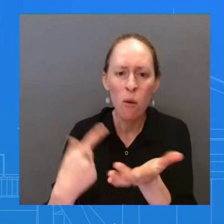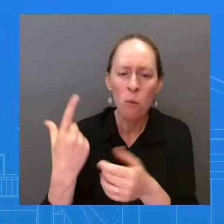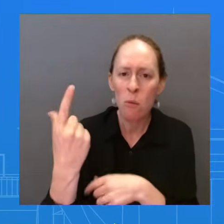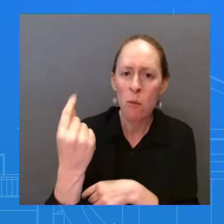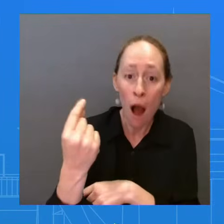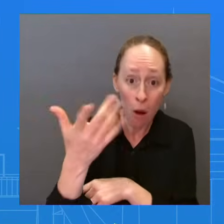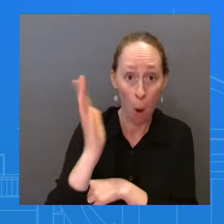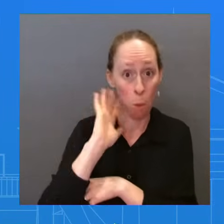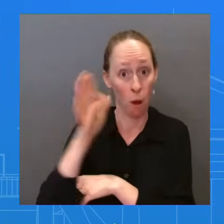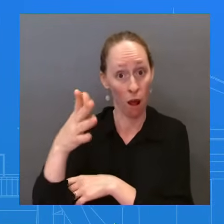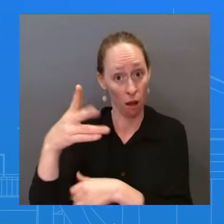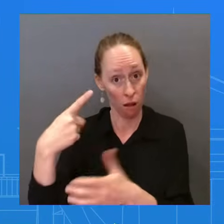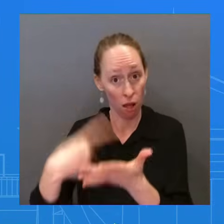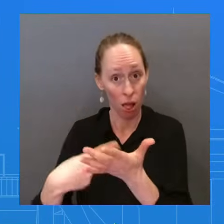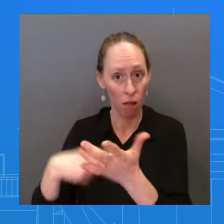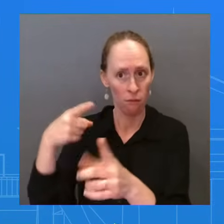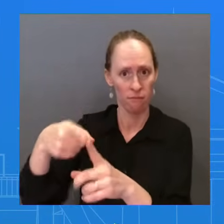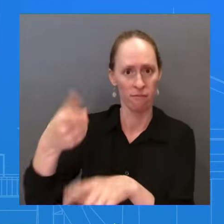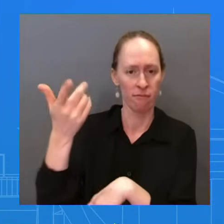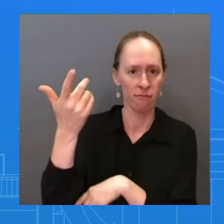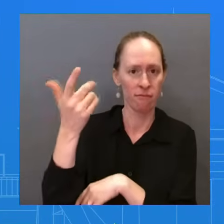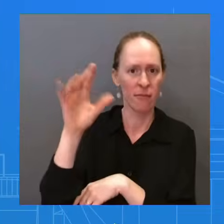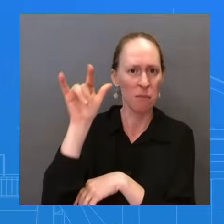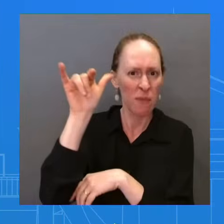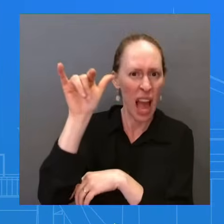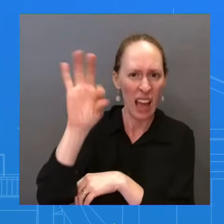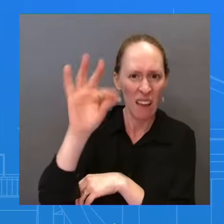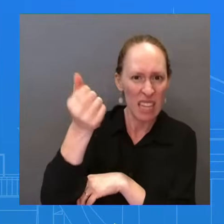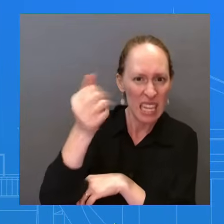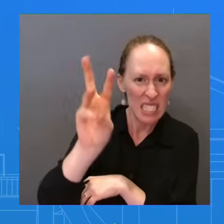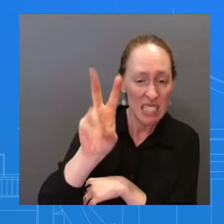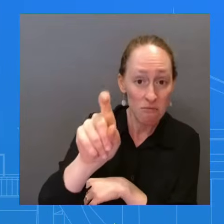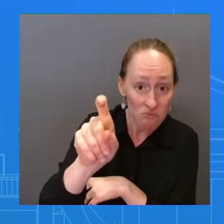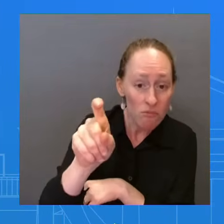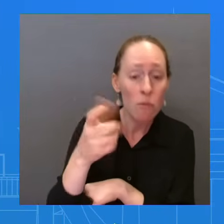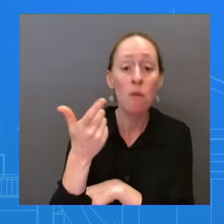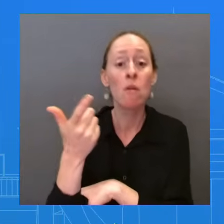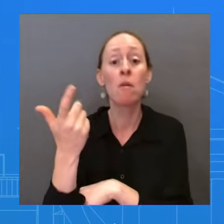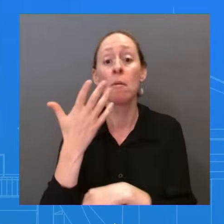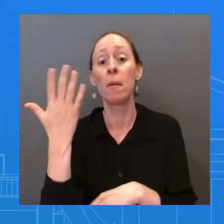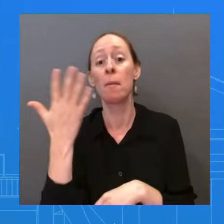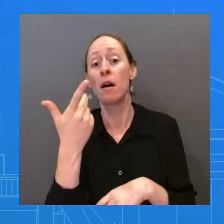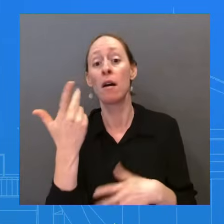agreeing to let Sweden into NATO? Mr. Kirby: I don't have an update for you on when that conversation will occur.